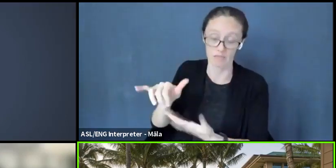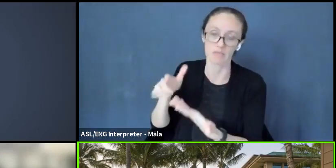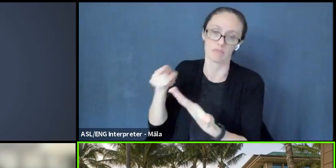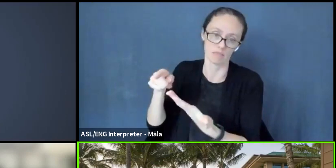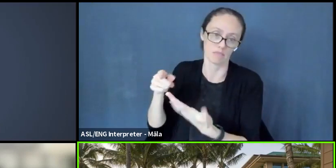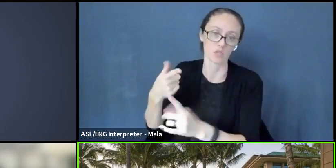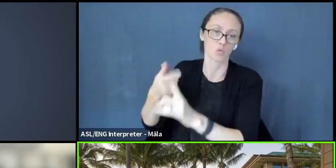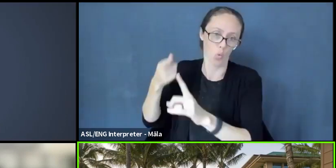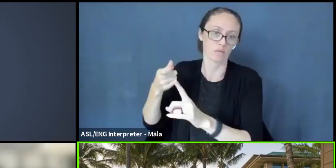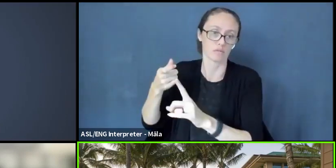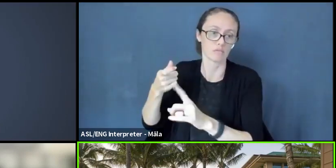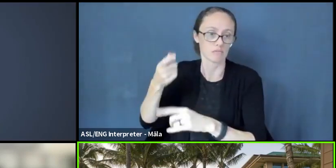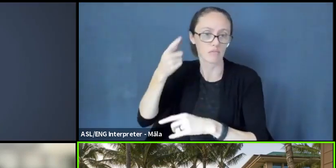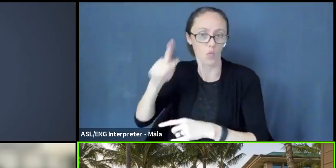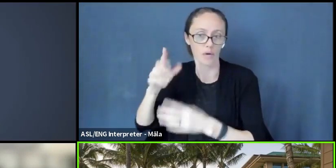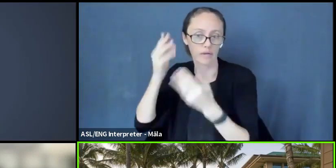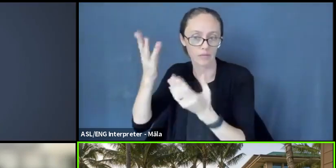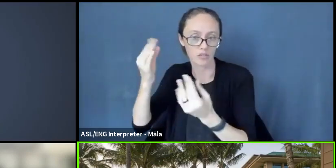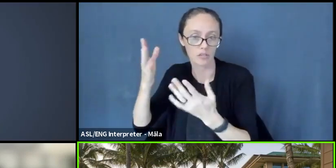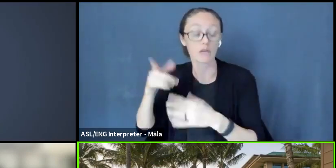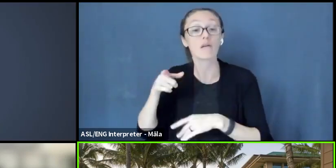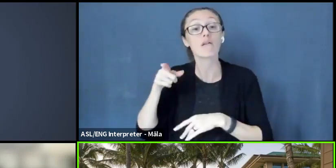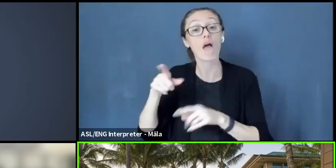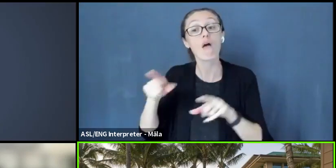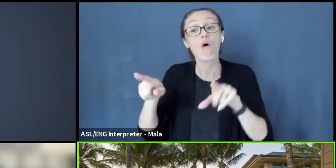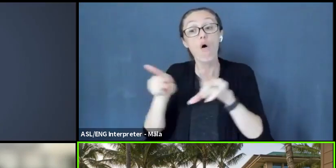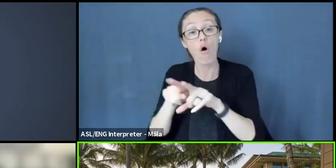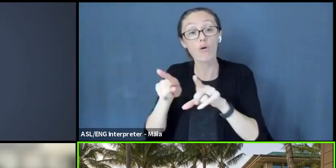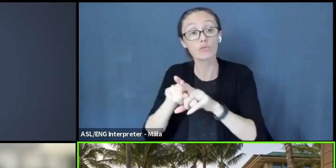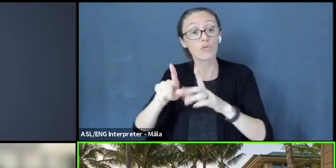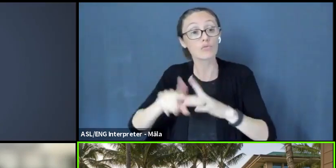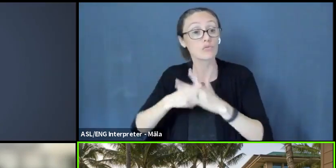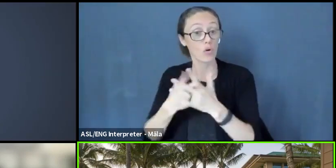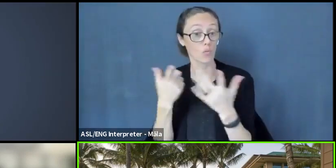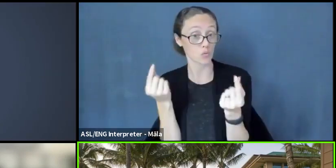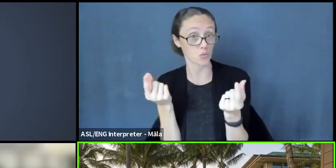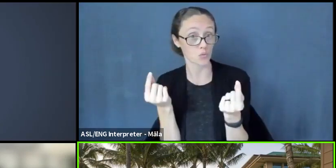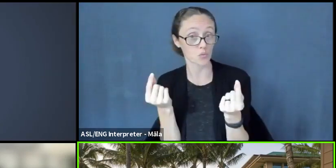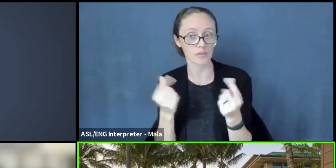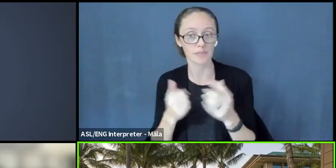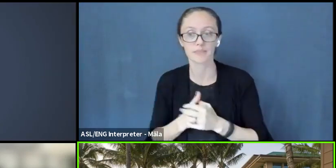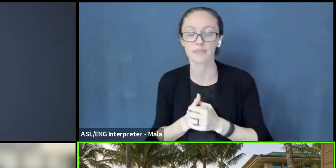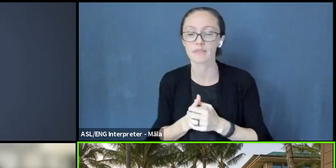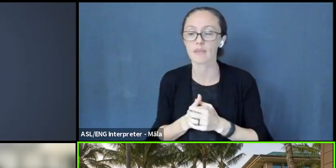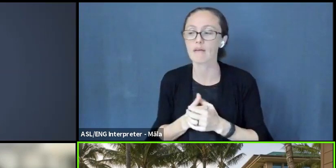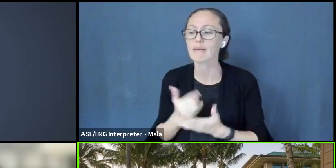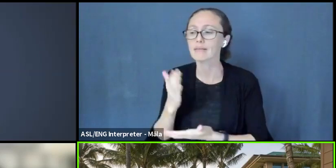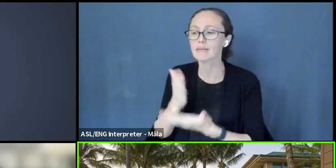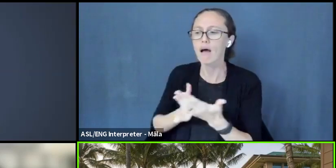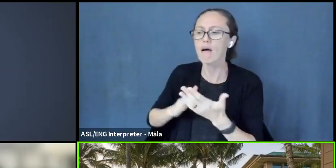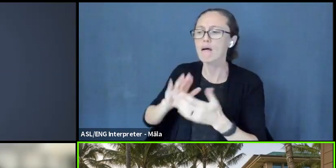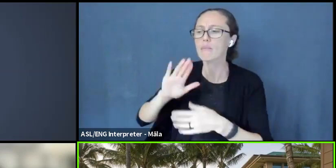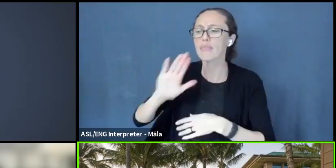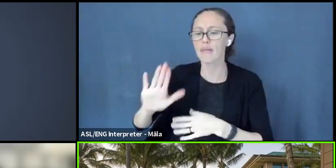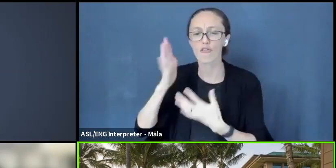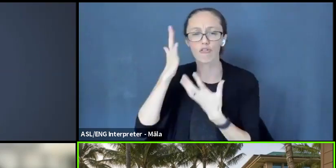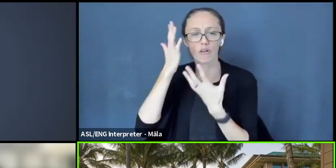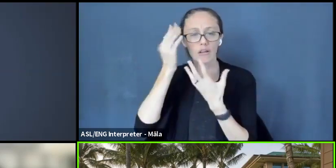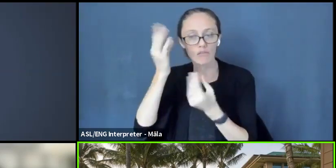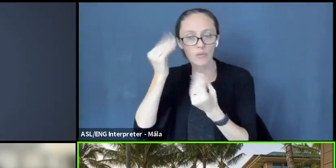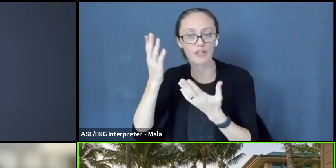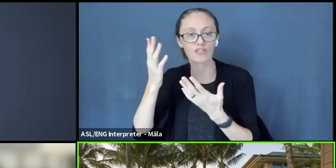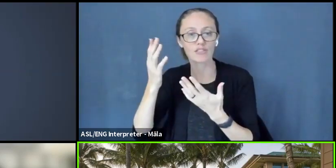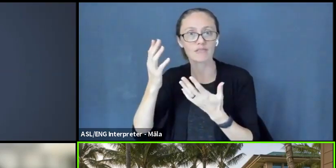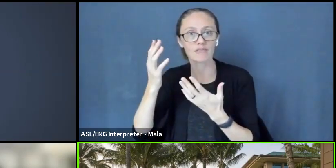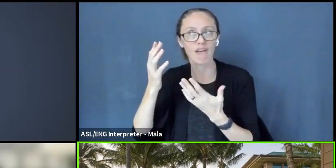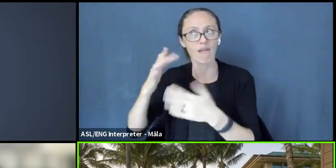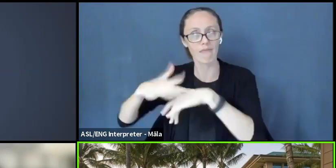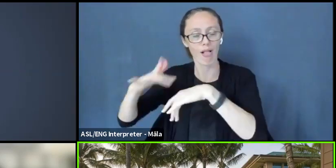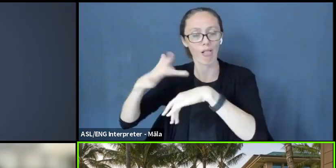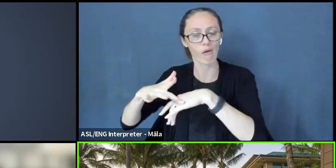But they have started to make some information available that is much easier to understand.